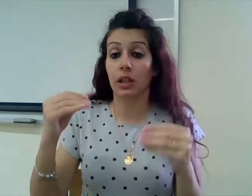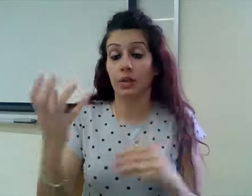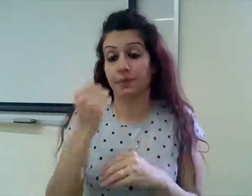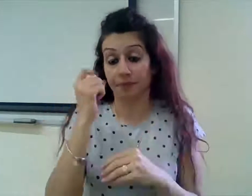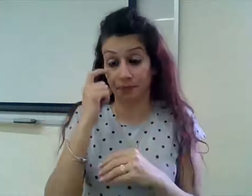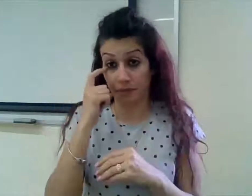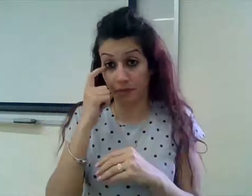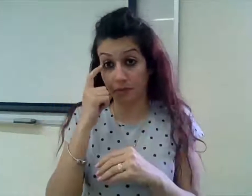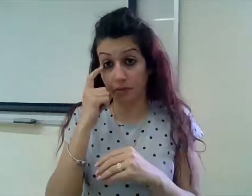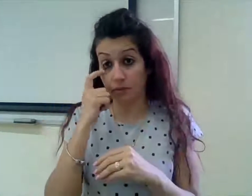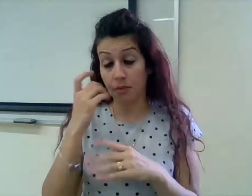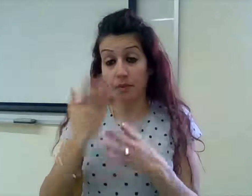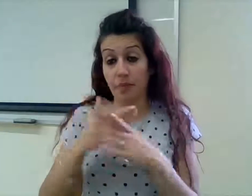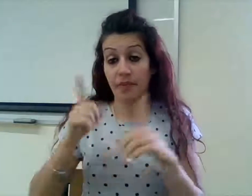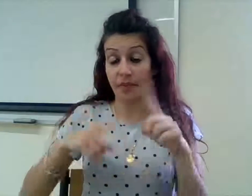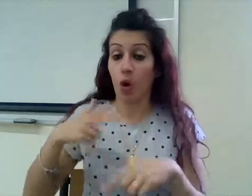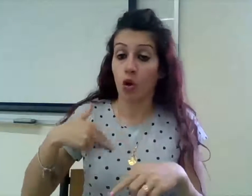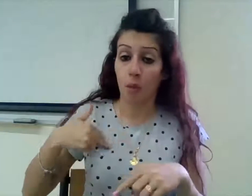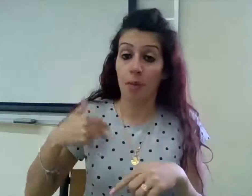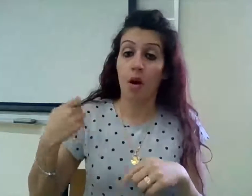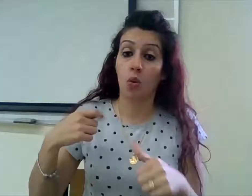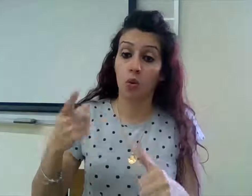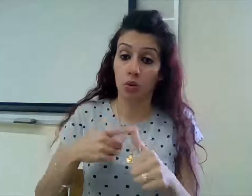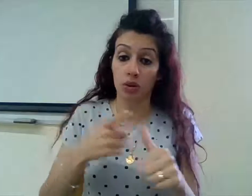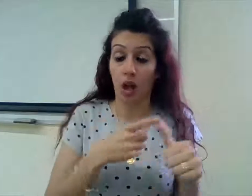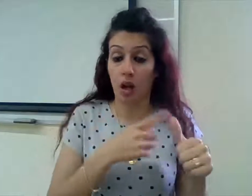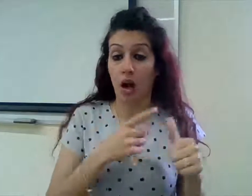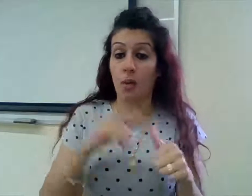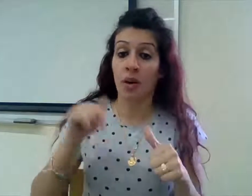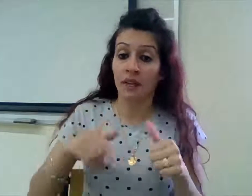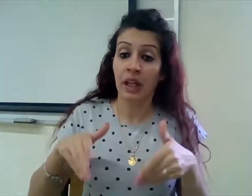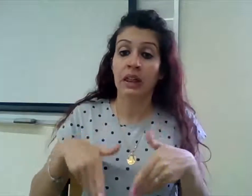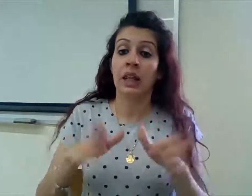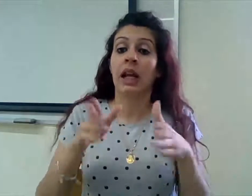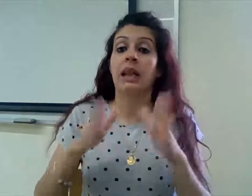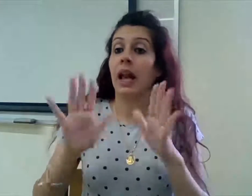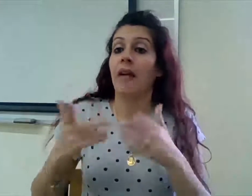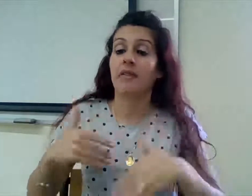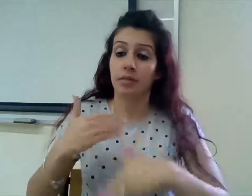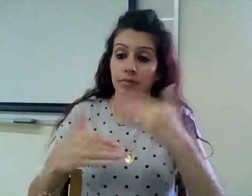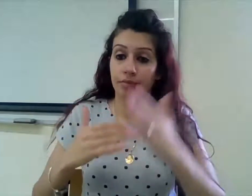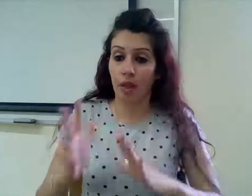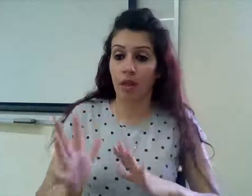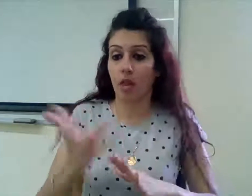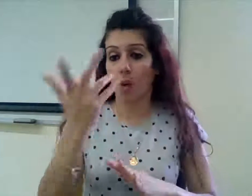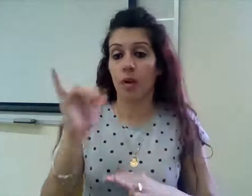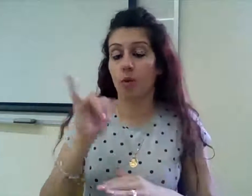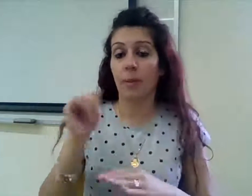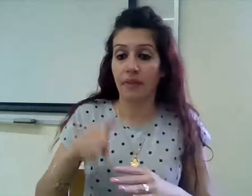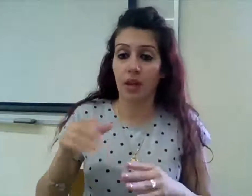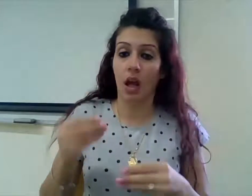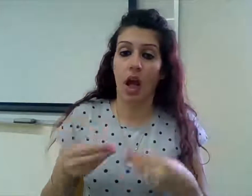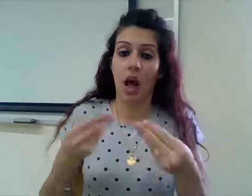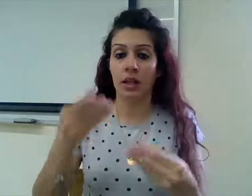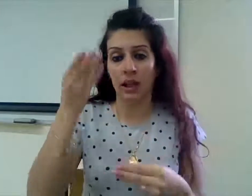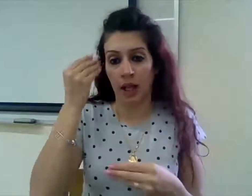processes during the corona period targeting children with disability